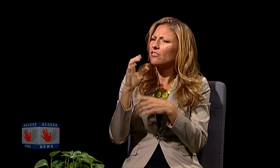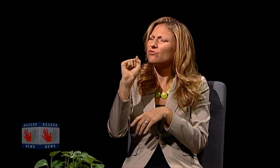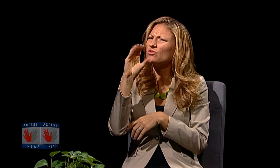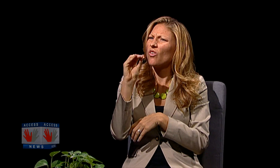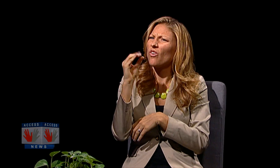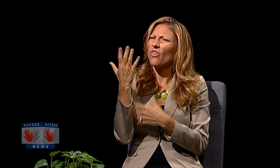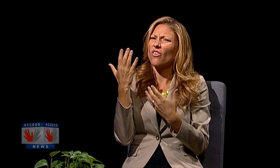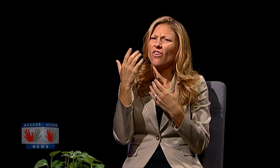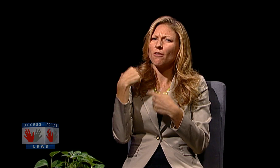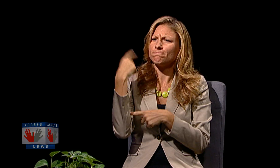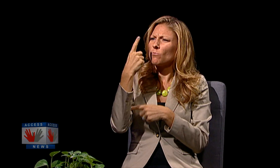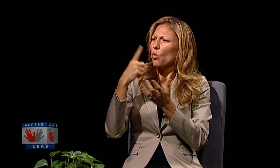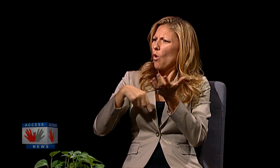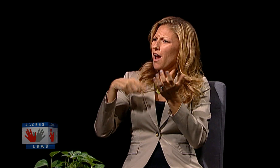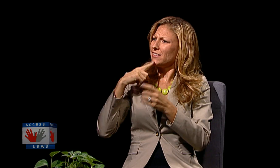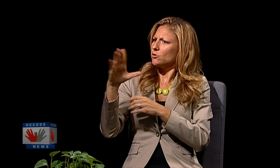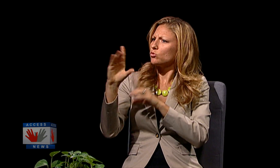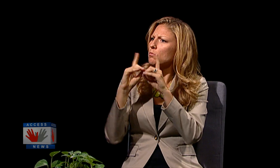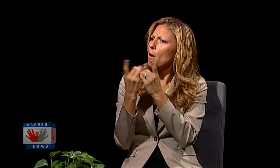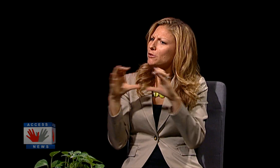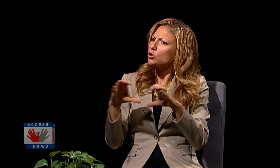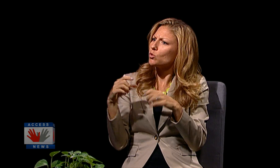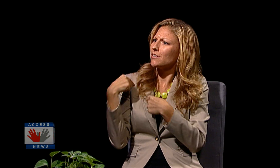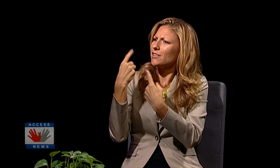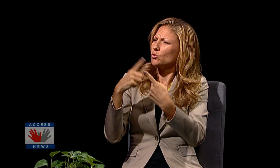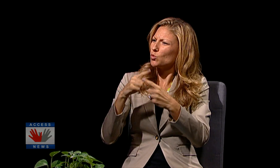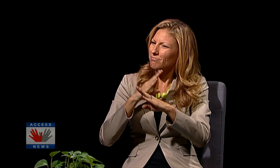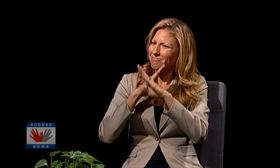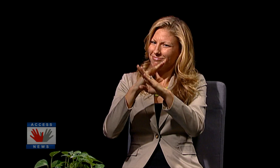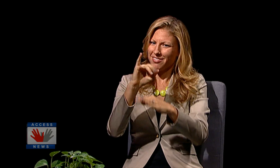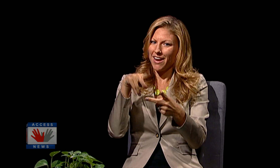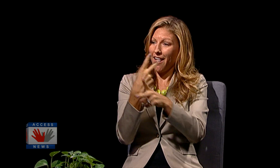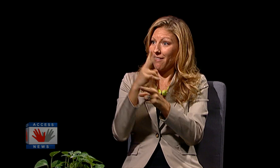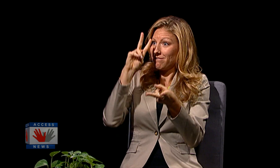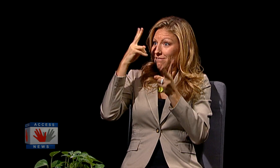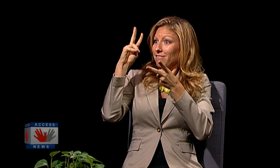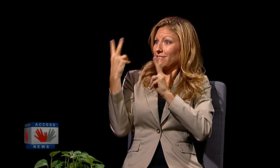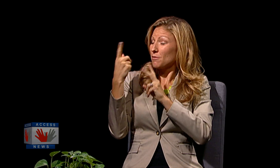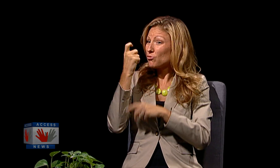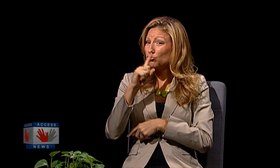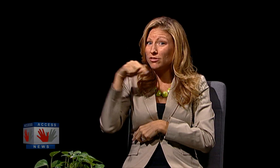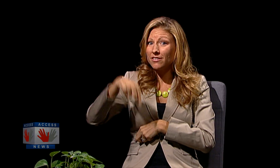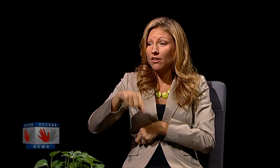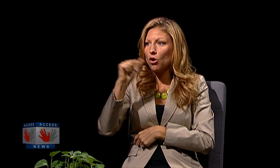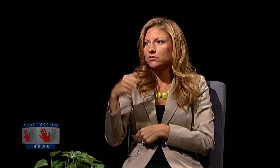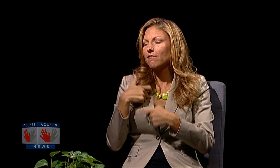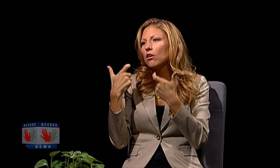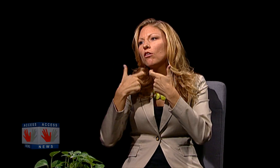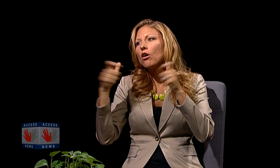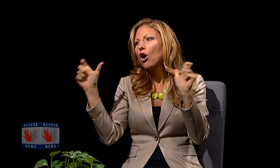FOR RESISTING ARREST. SO, WHAT HAS YOUR DEPARTMENT DONE SINCE THEN TO PREVENT THAT KIND OF MISUNDERSTANDING